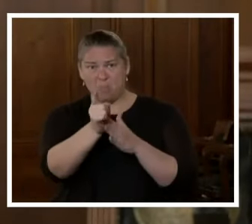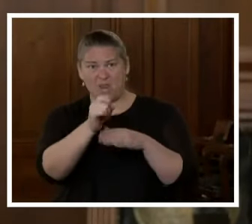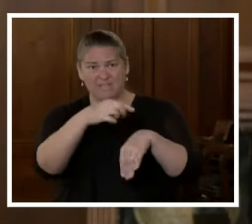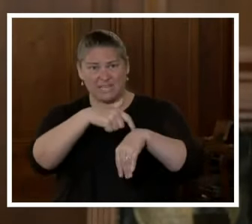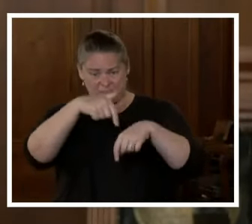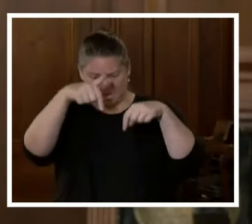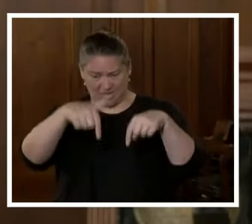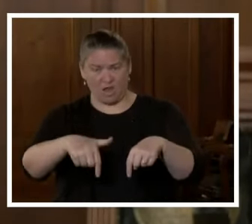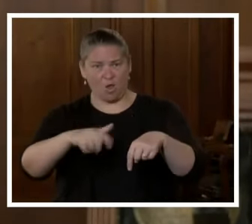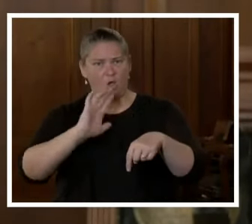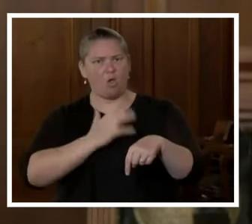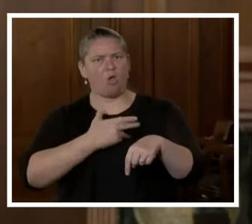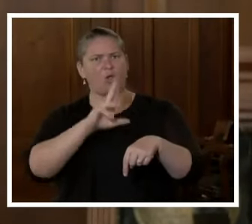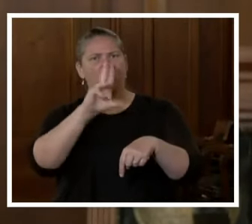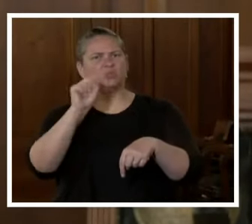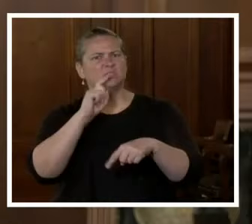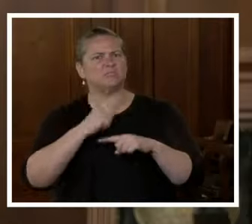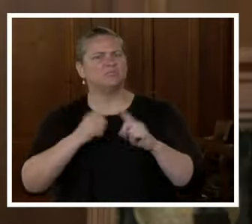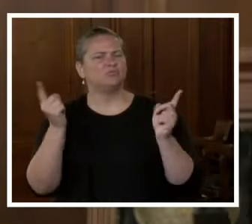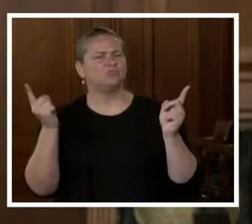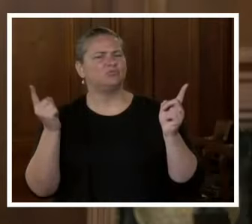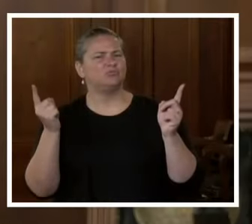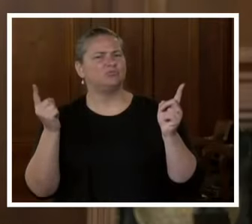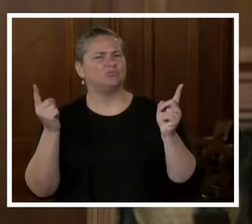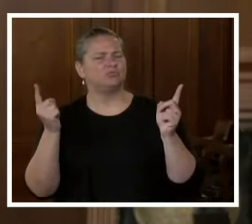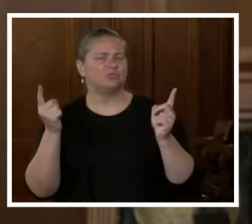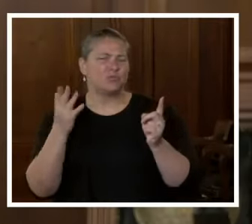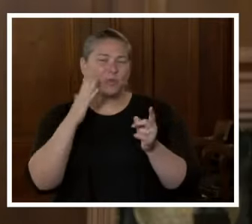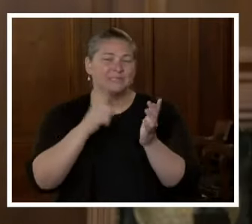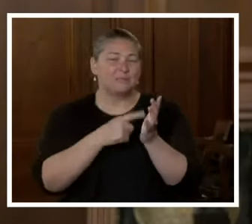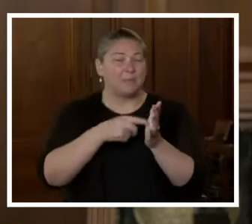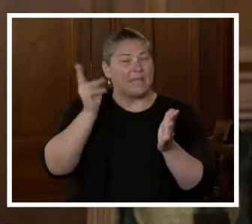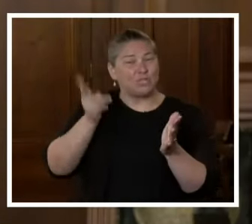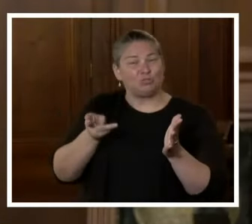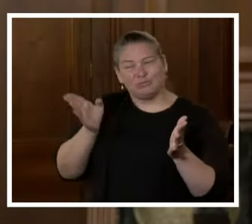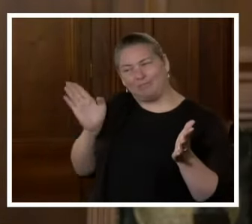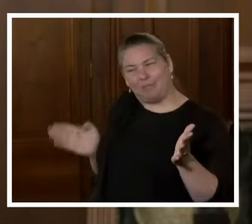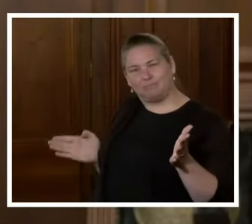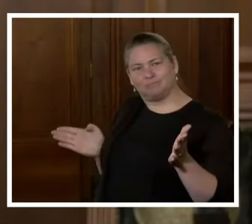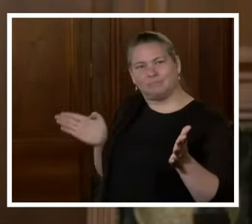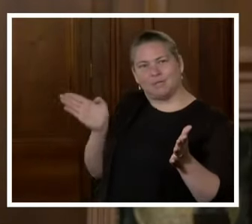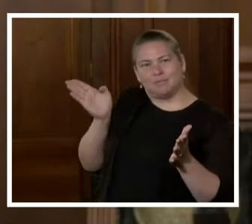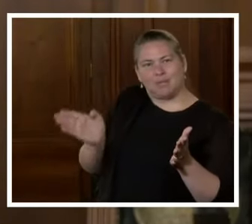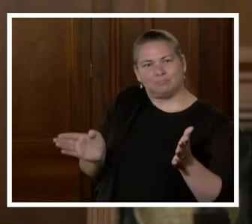QUESTION. WE THINK THAT'S UNDER TWO,